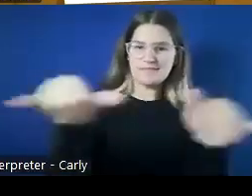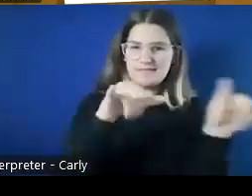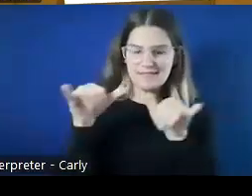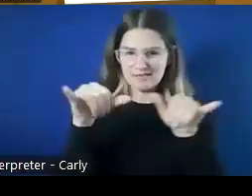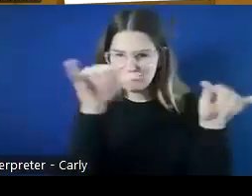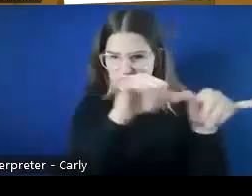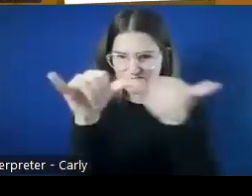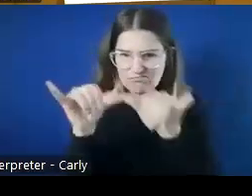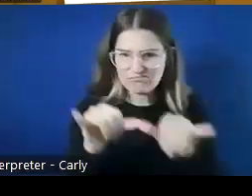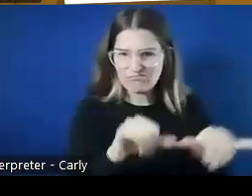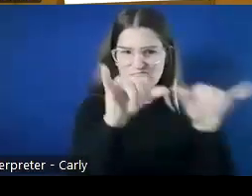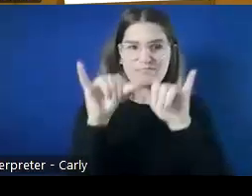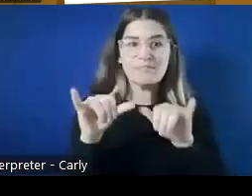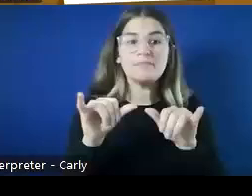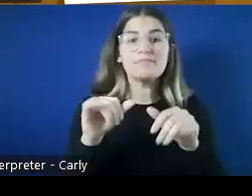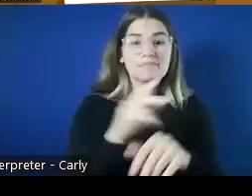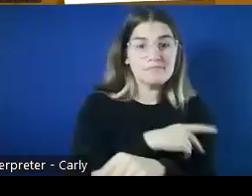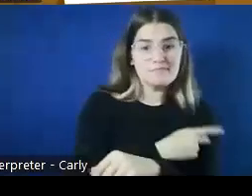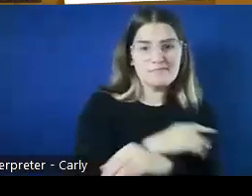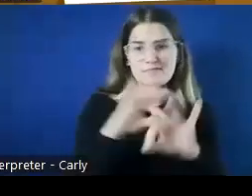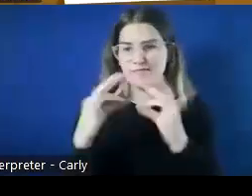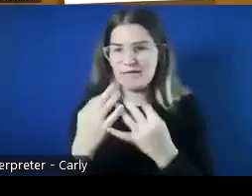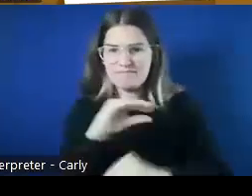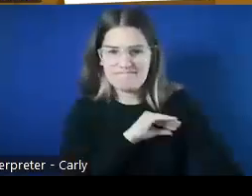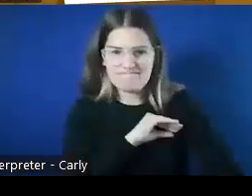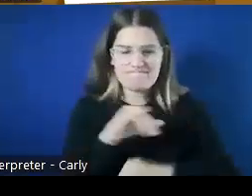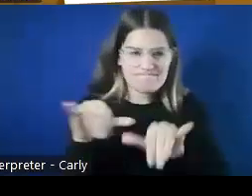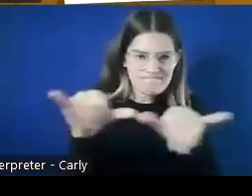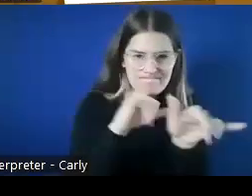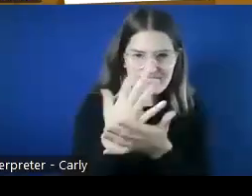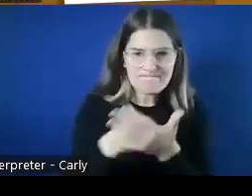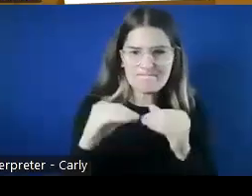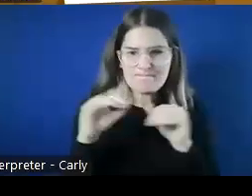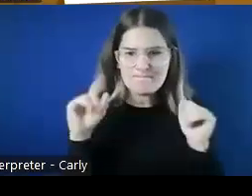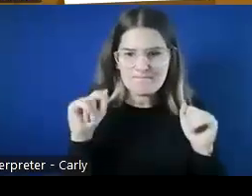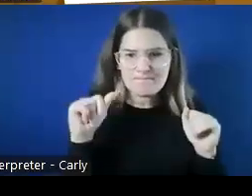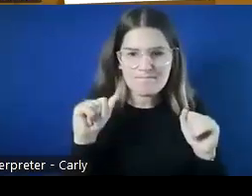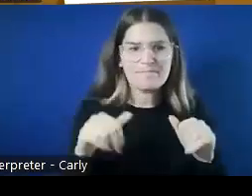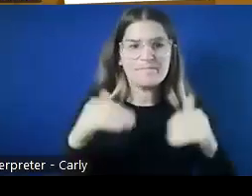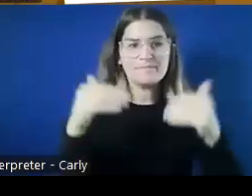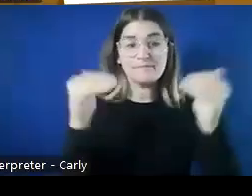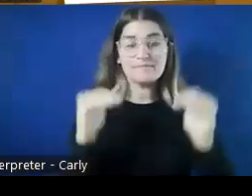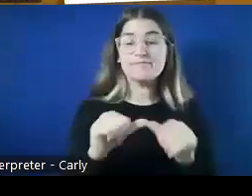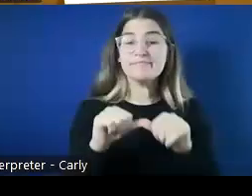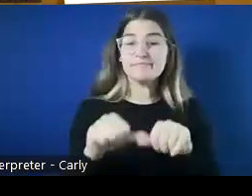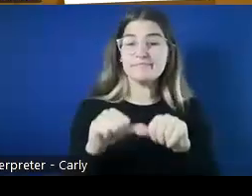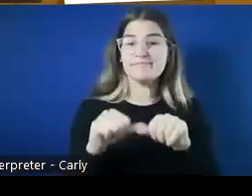patient and family satisfaction of our services and we are going to continue collaborating